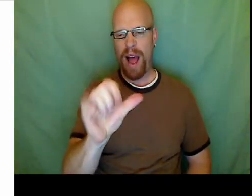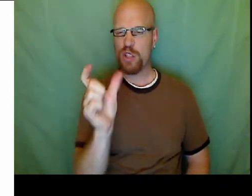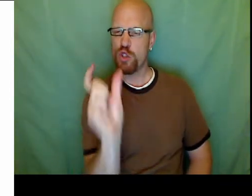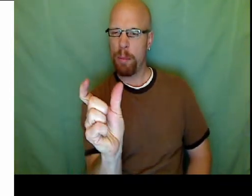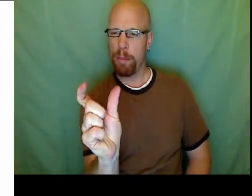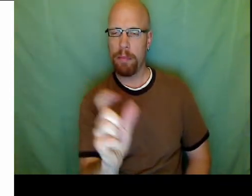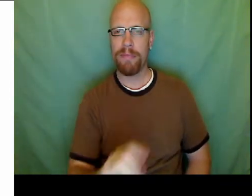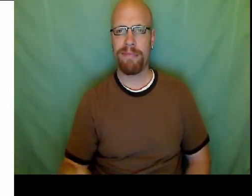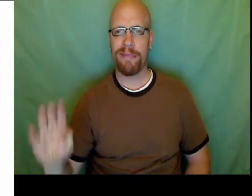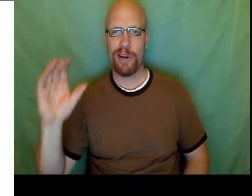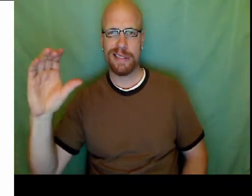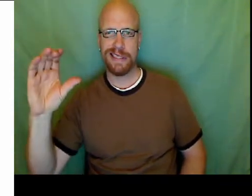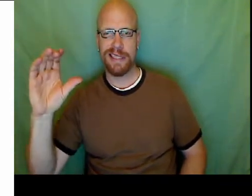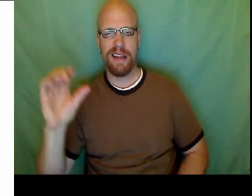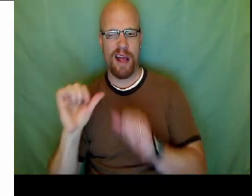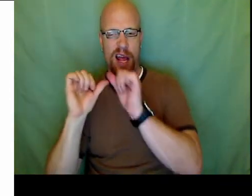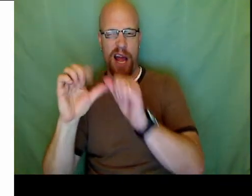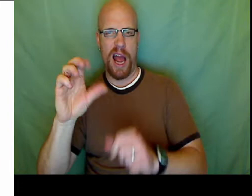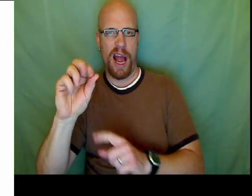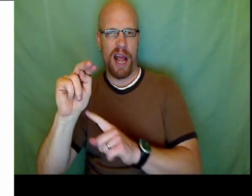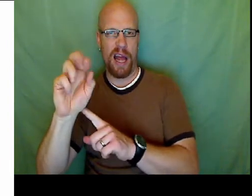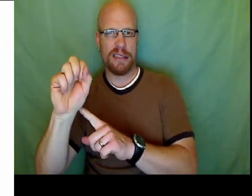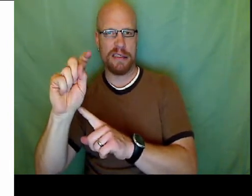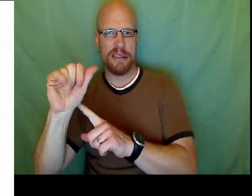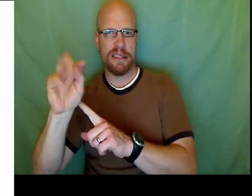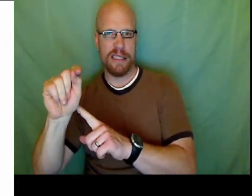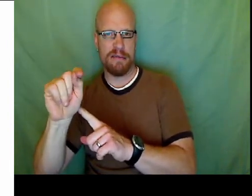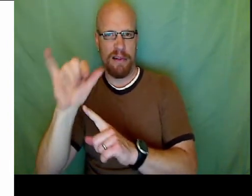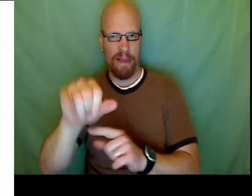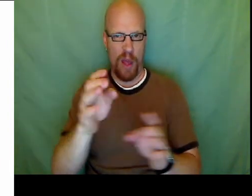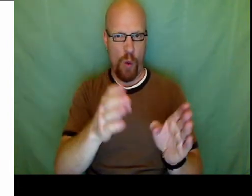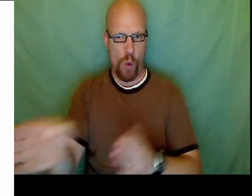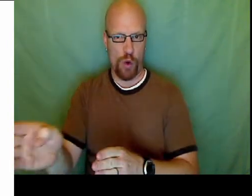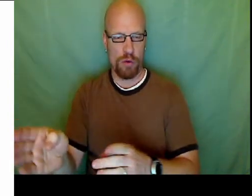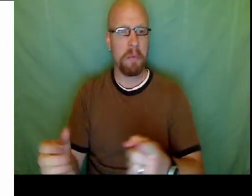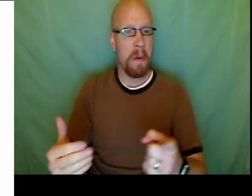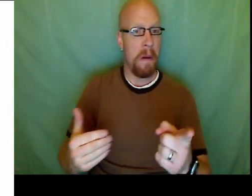Our x term and our y term, then we have our constant,